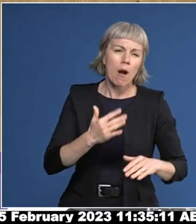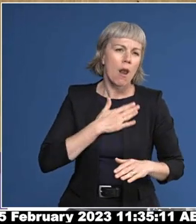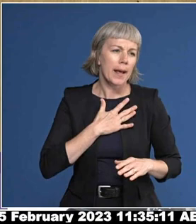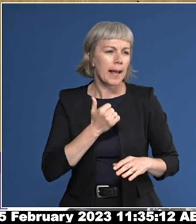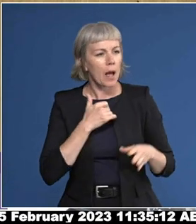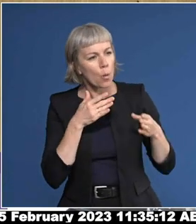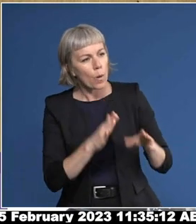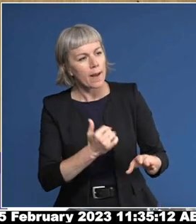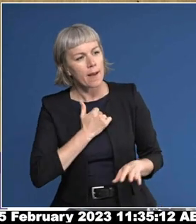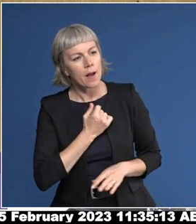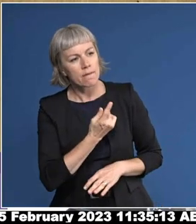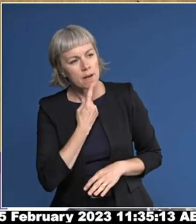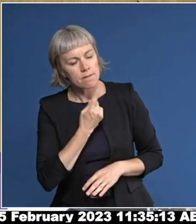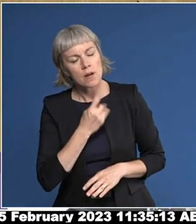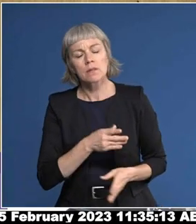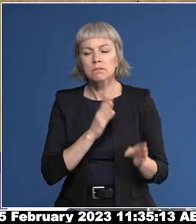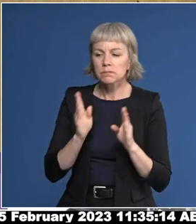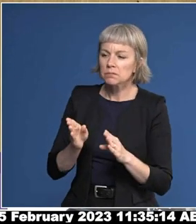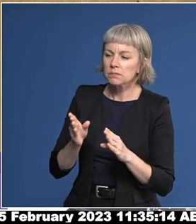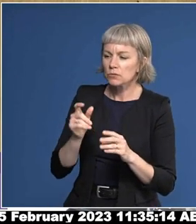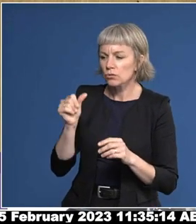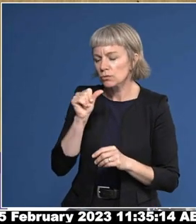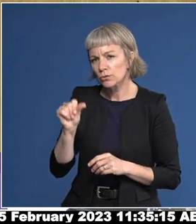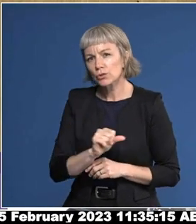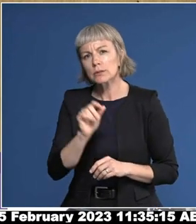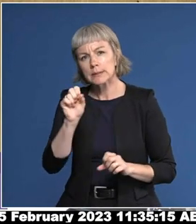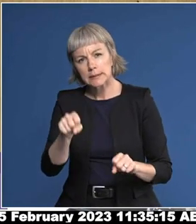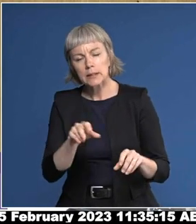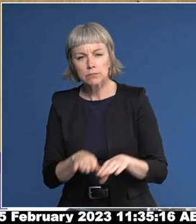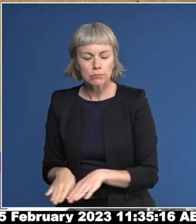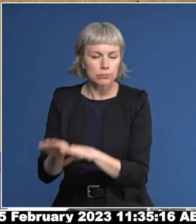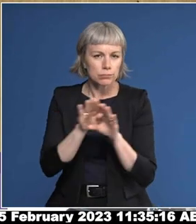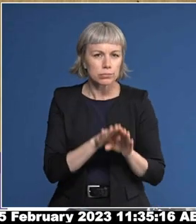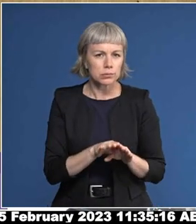But surely you would concede that there are some issues that have emerged through the